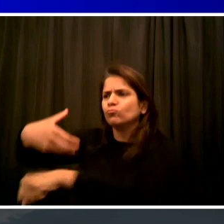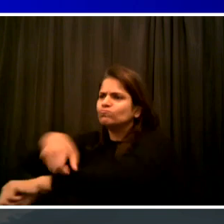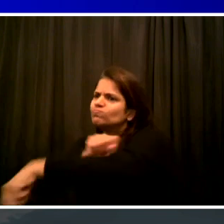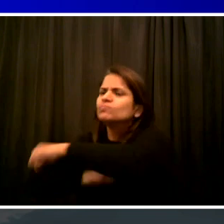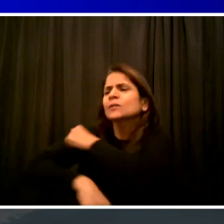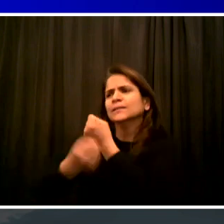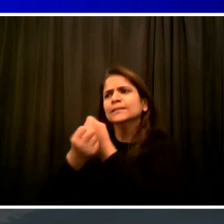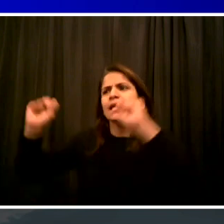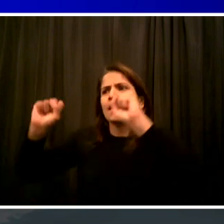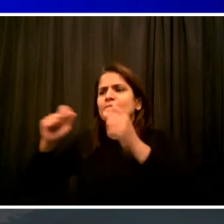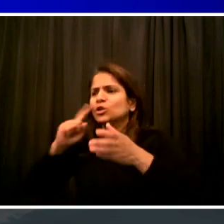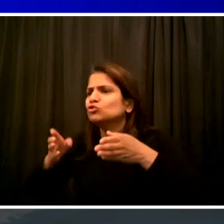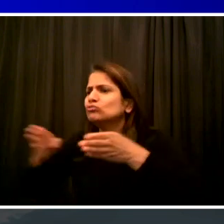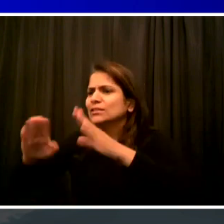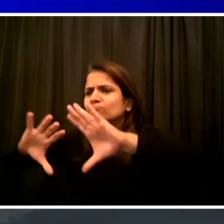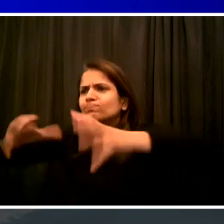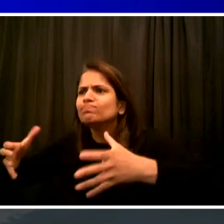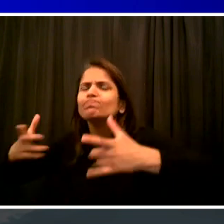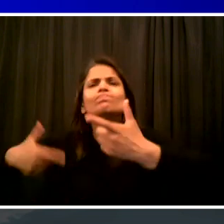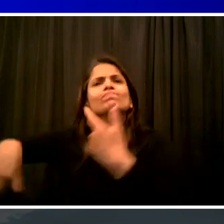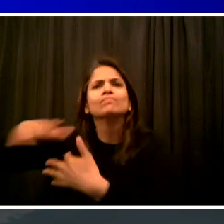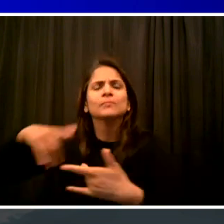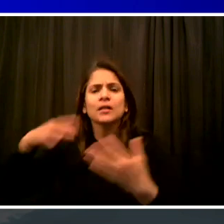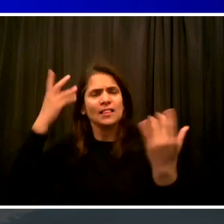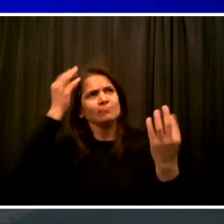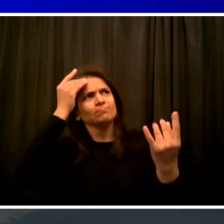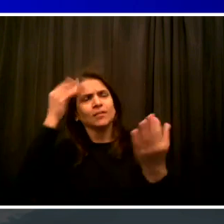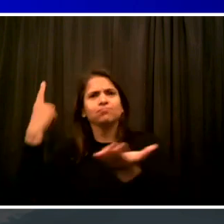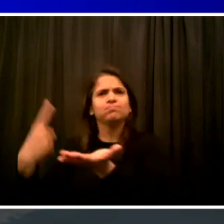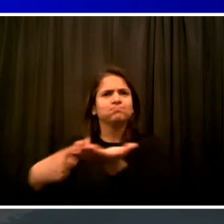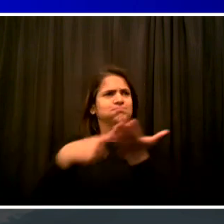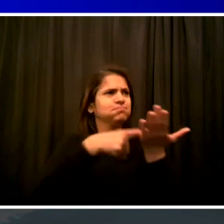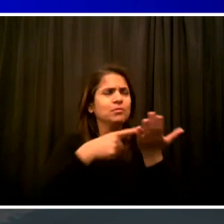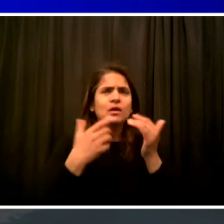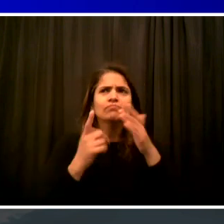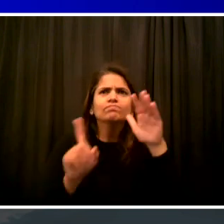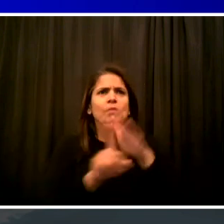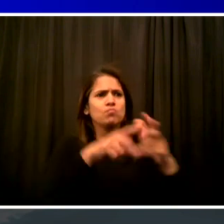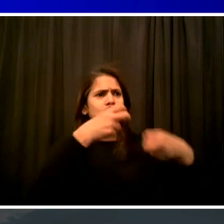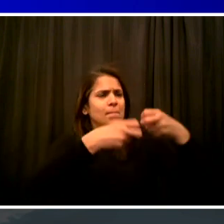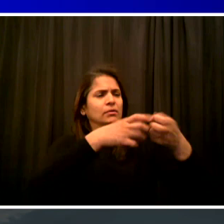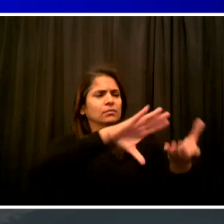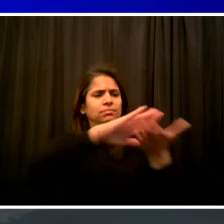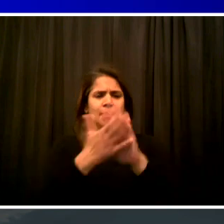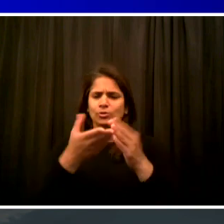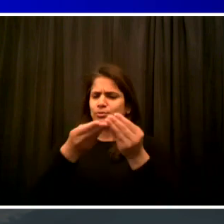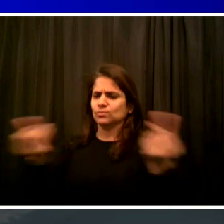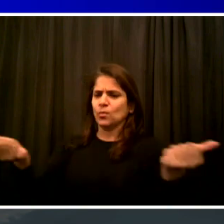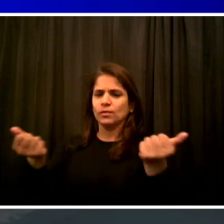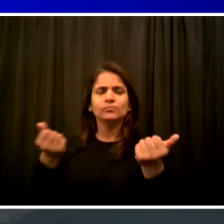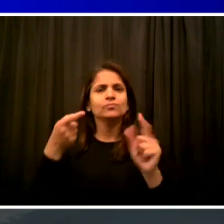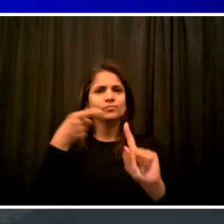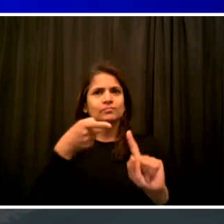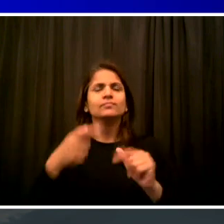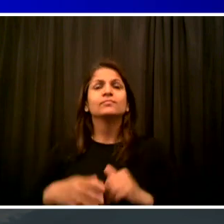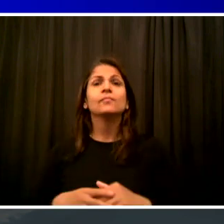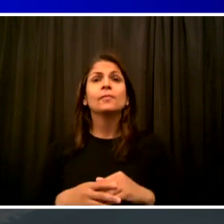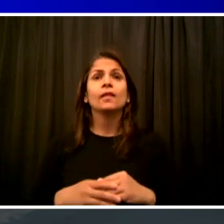HAVE STEPPED UP ANDSA IDWE WNTA TO BE PART OF THE SOLUTION IN OUR MCOMUINTY. A NDWEL'L PUT